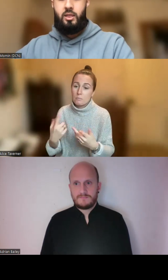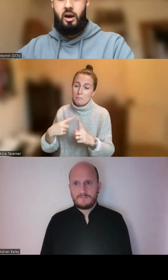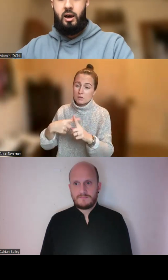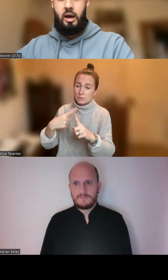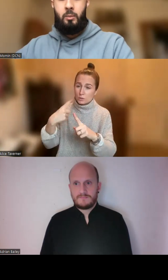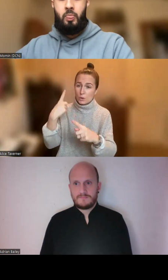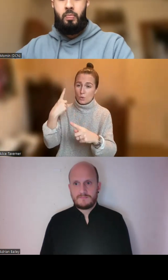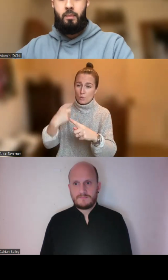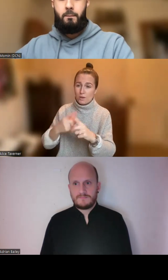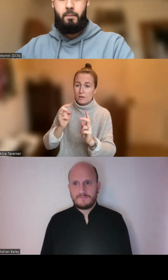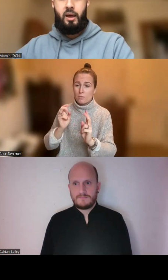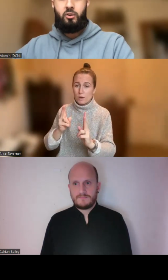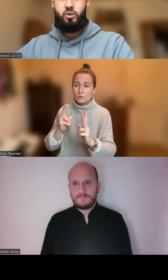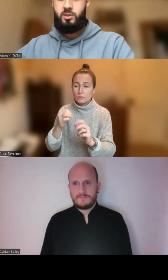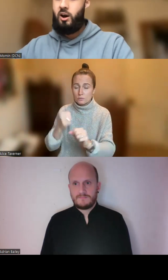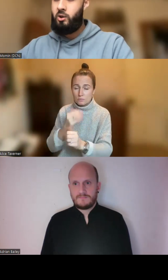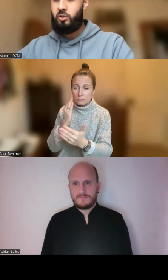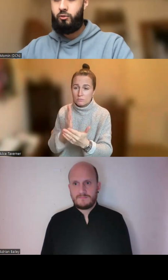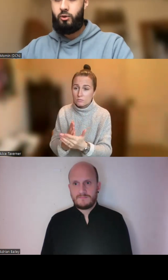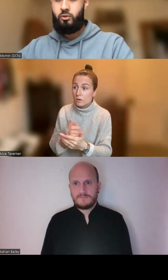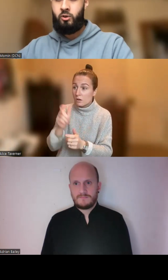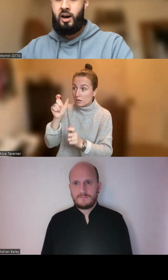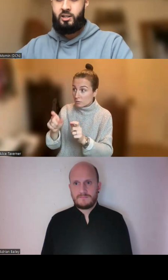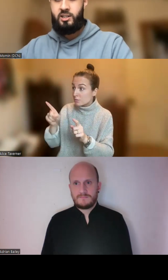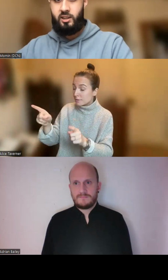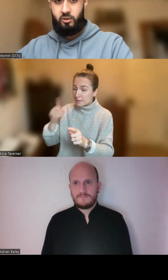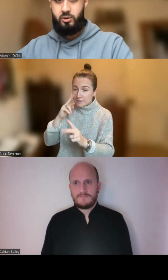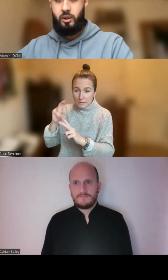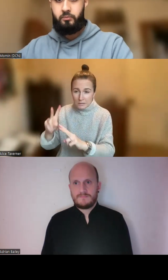that consumers that are looking for you are actually seeing you as well.